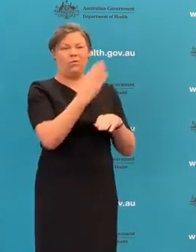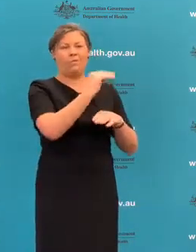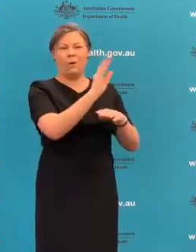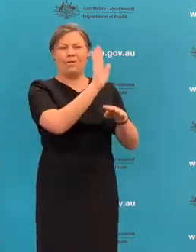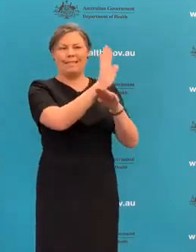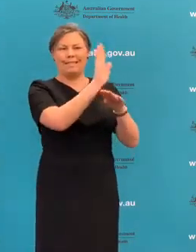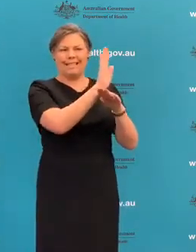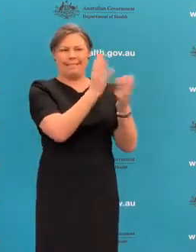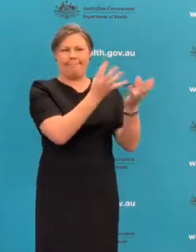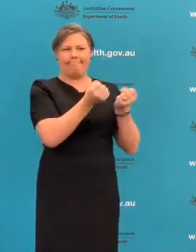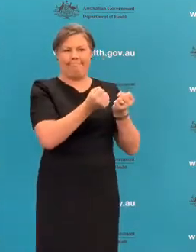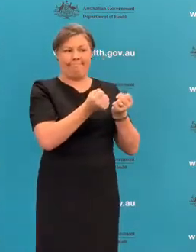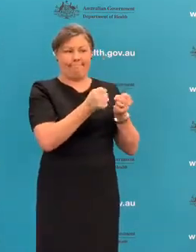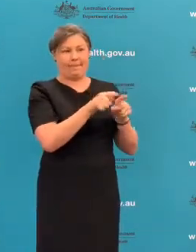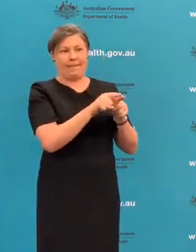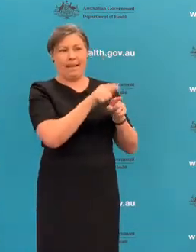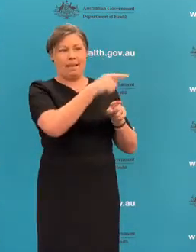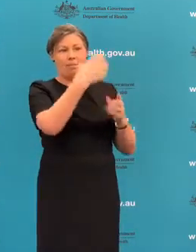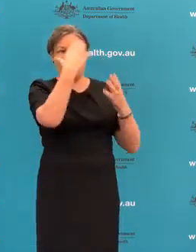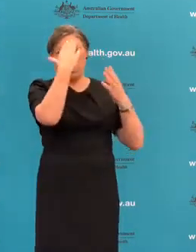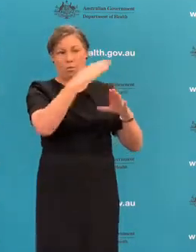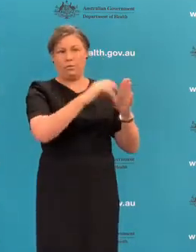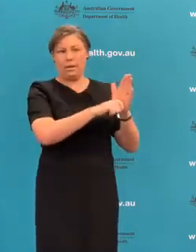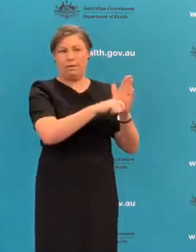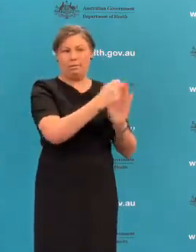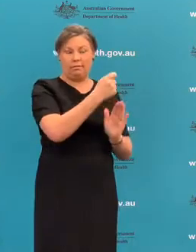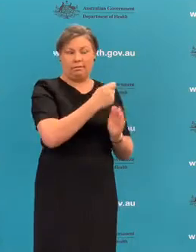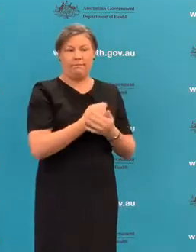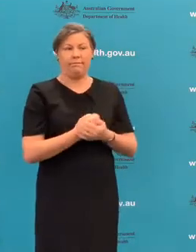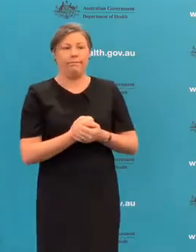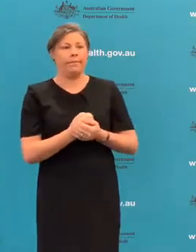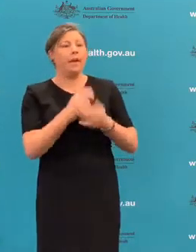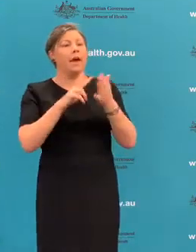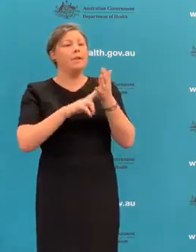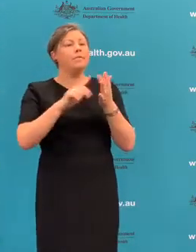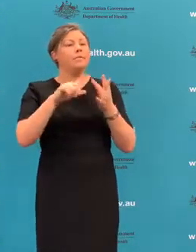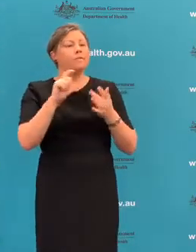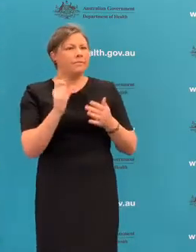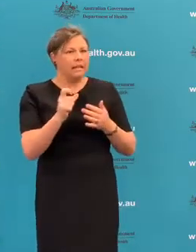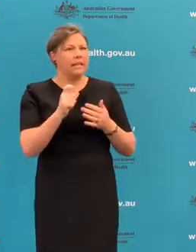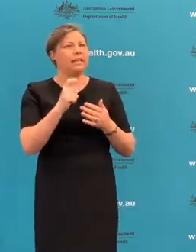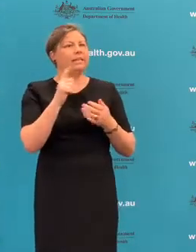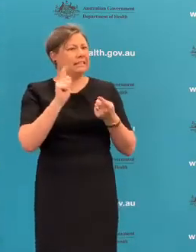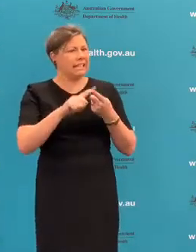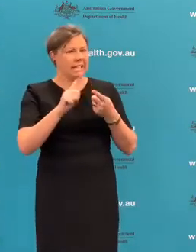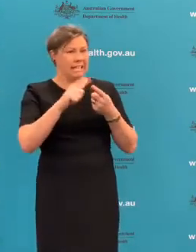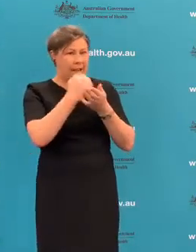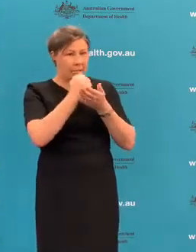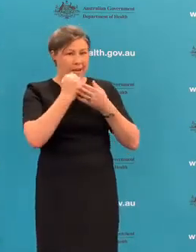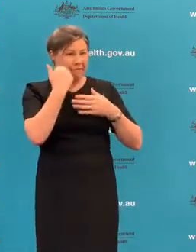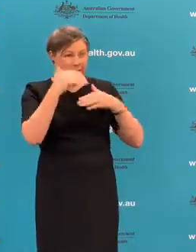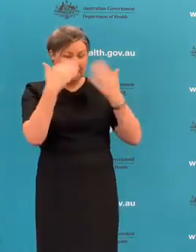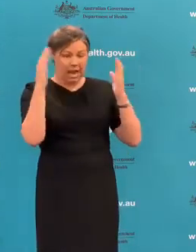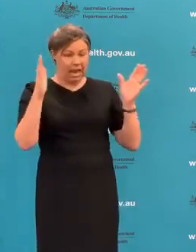is in hotel quarantine. In Victoria we're continuing to see a decline in daily figures which is very encouraging